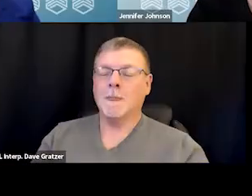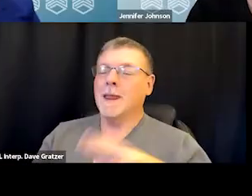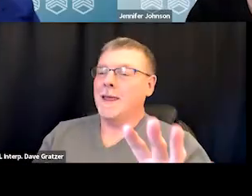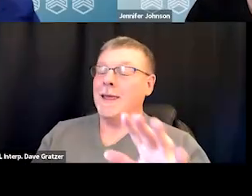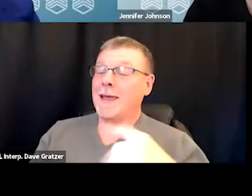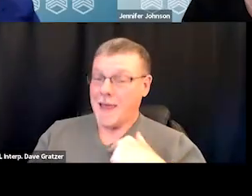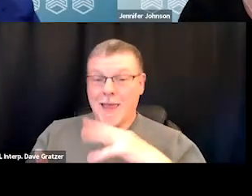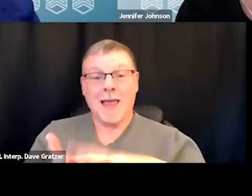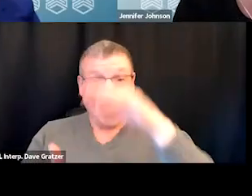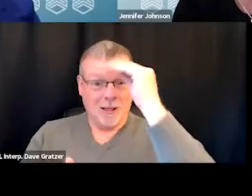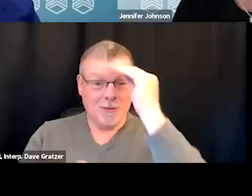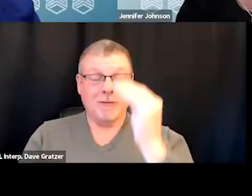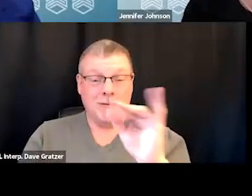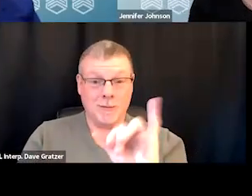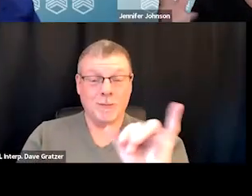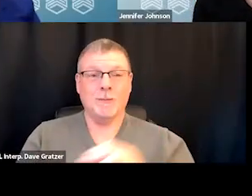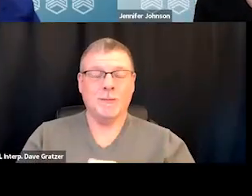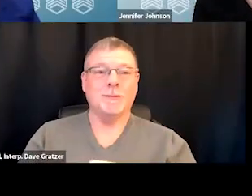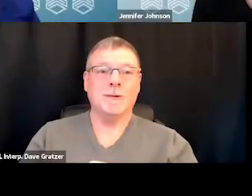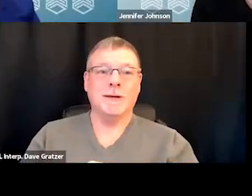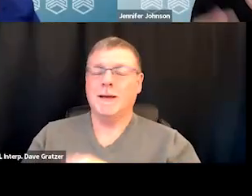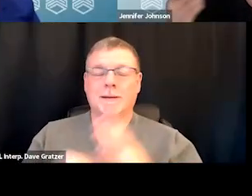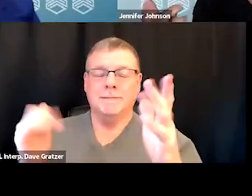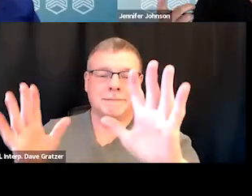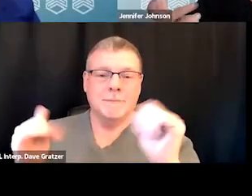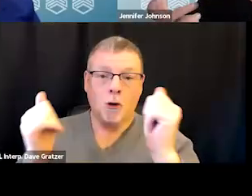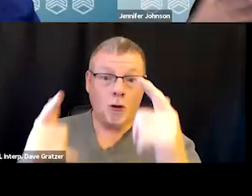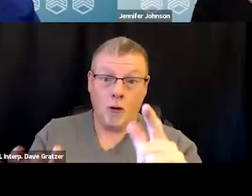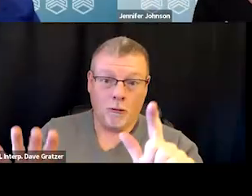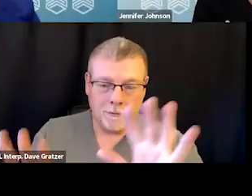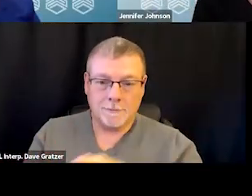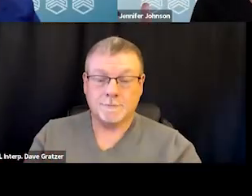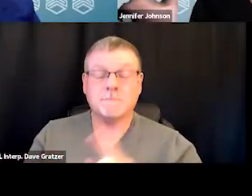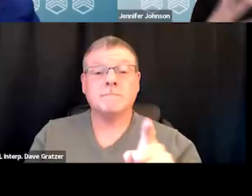learned to do and that everyone can do is not only be a court reporter and